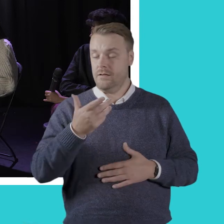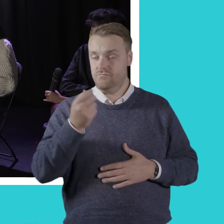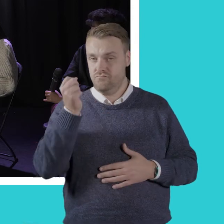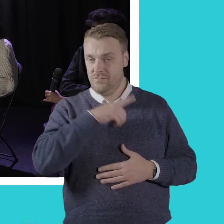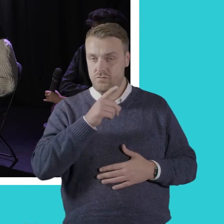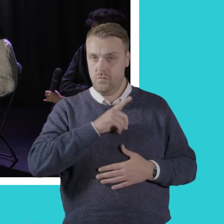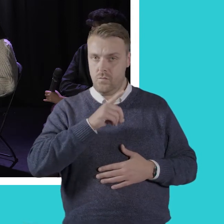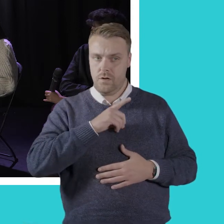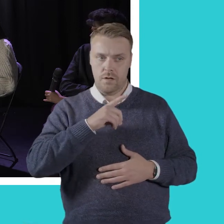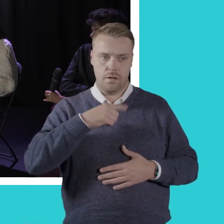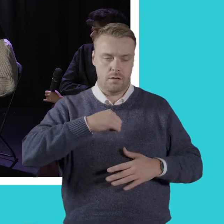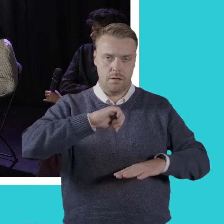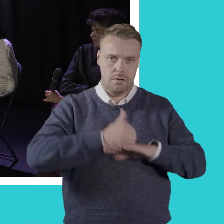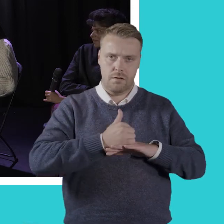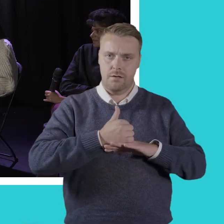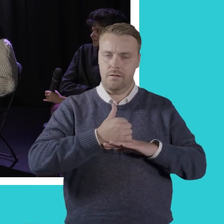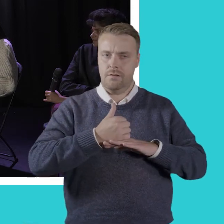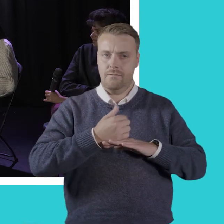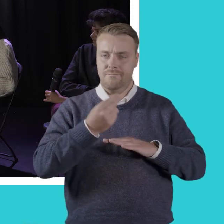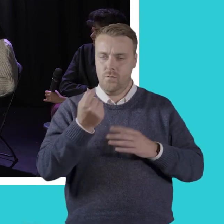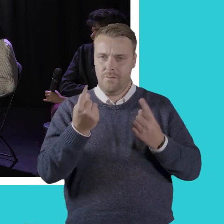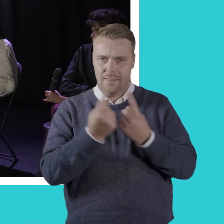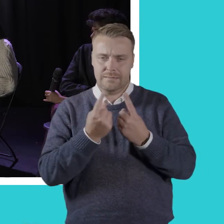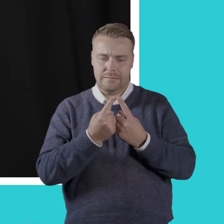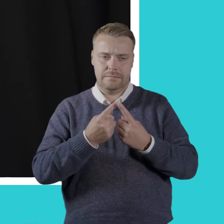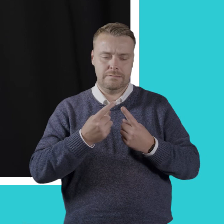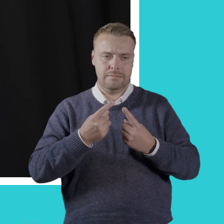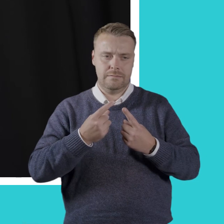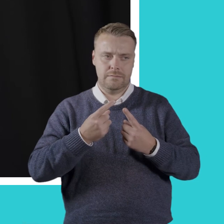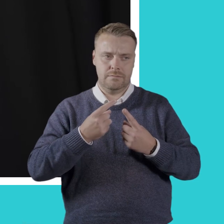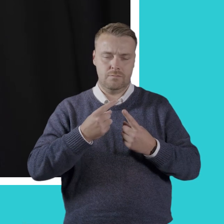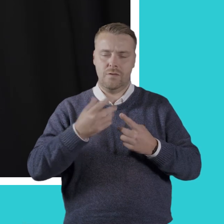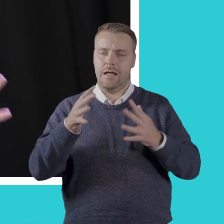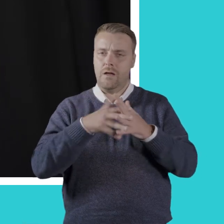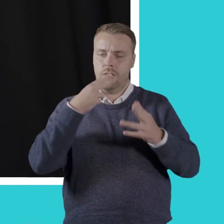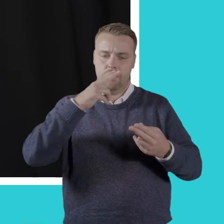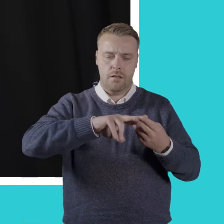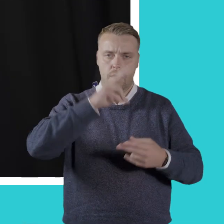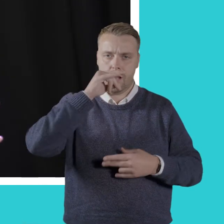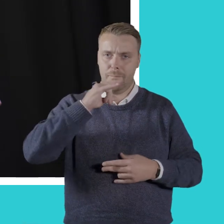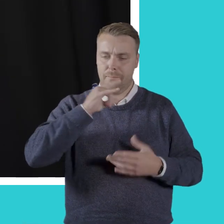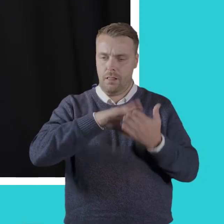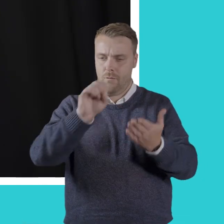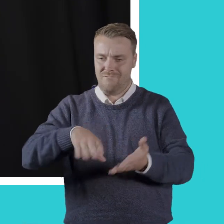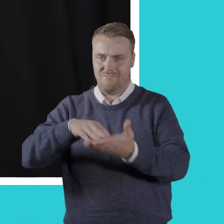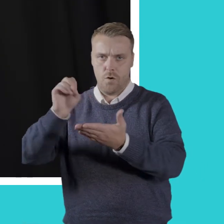stuff on radicalism and how to get rid of like some of these young people's labels which is totally going against the organization but also isn't.